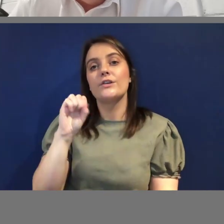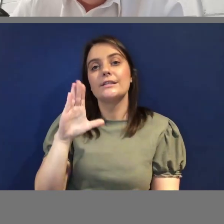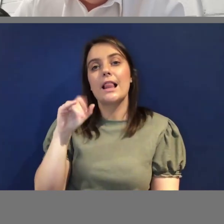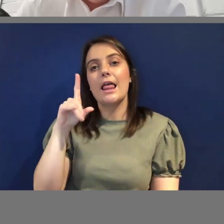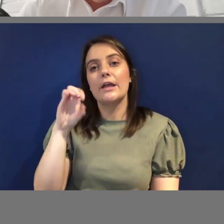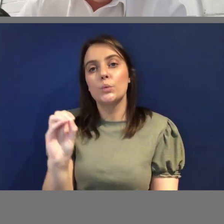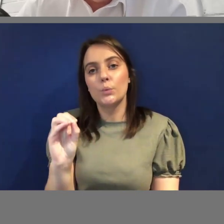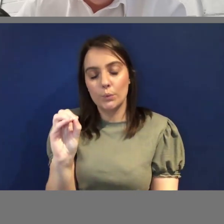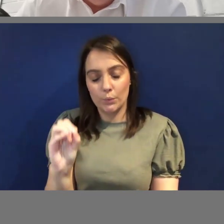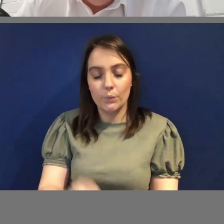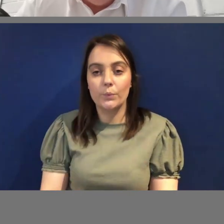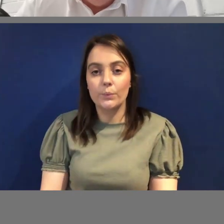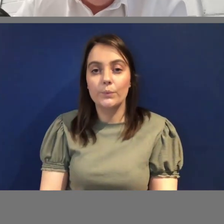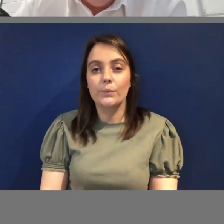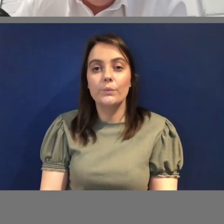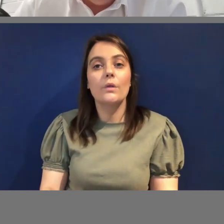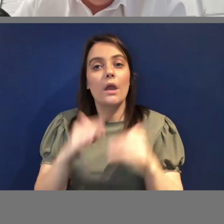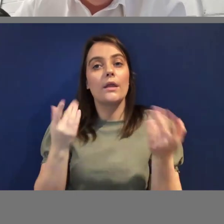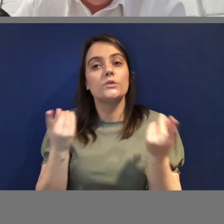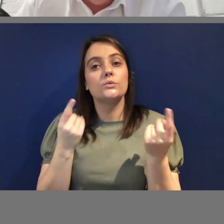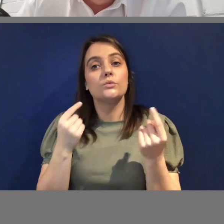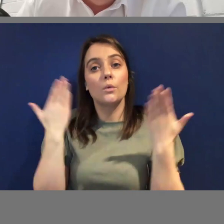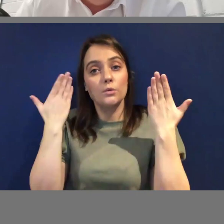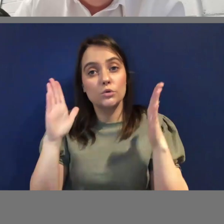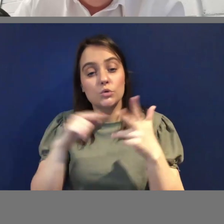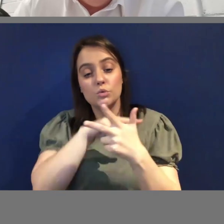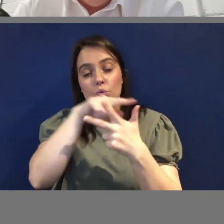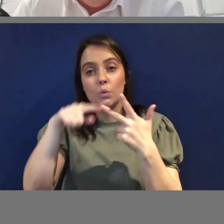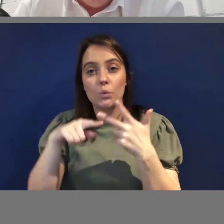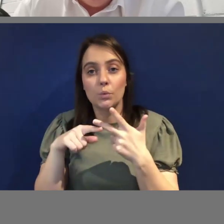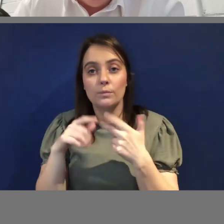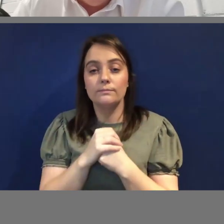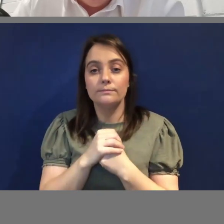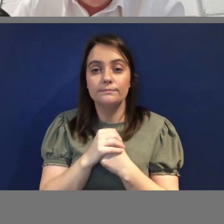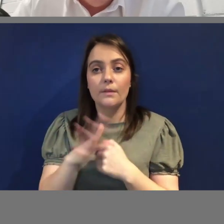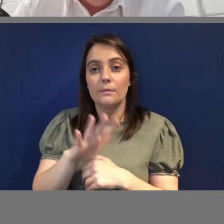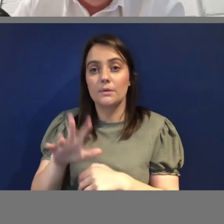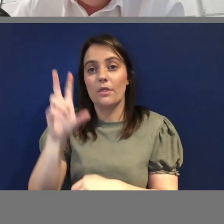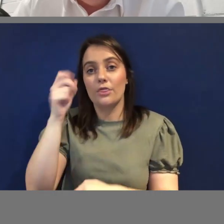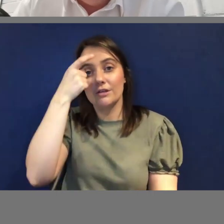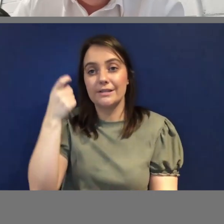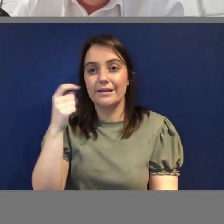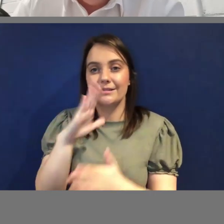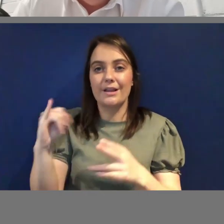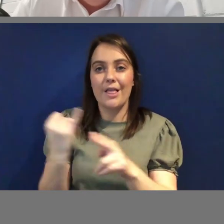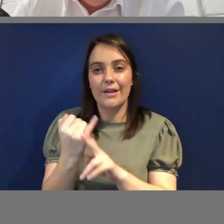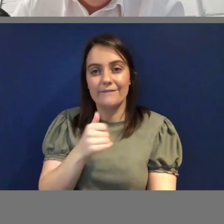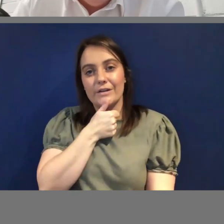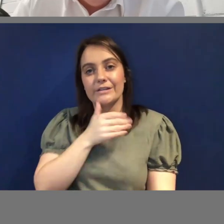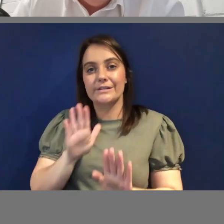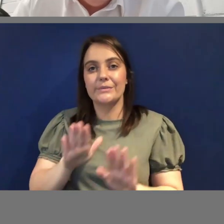going to do is I'm just going to show you I'm just going to give people maybe 30 seconds to log on